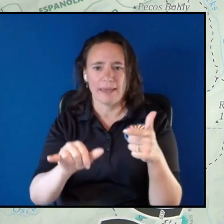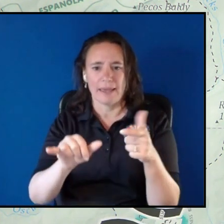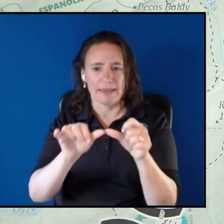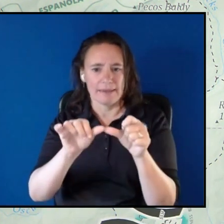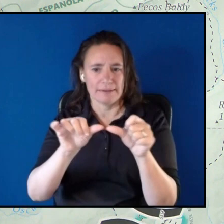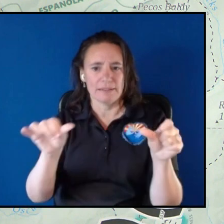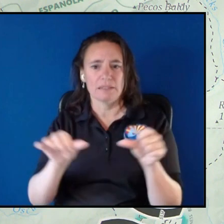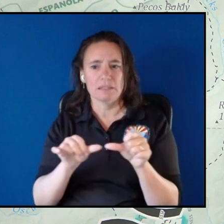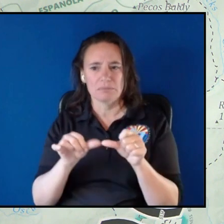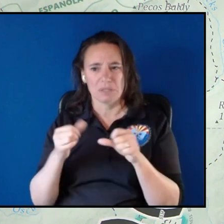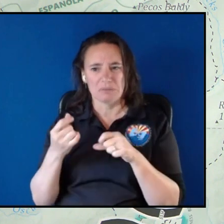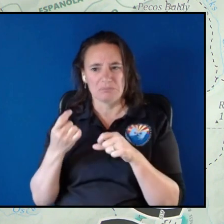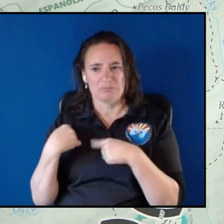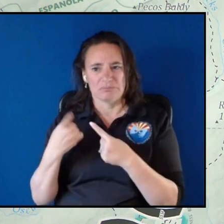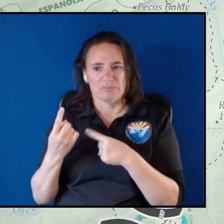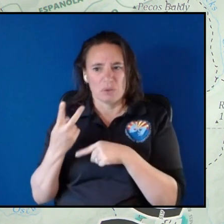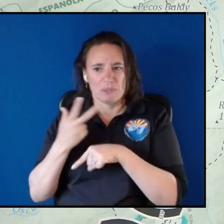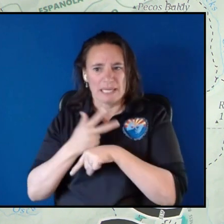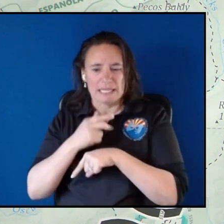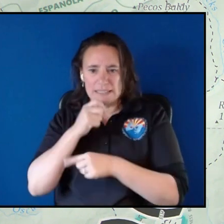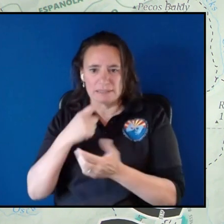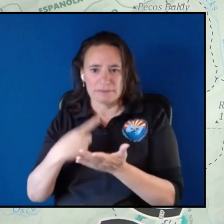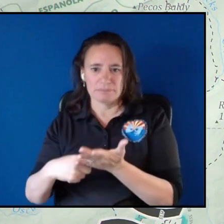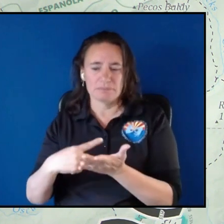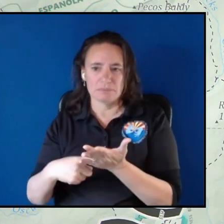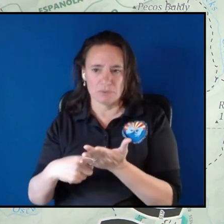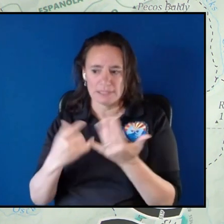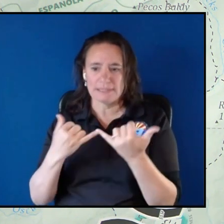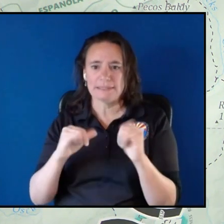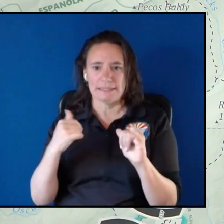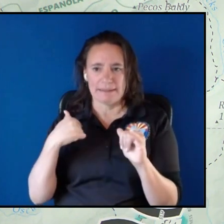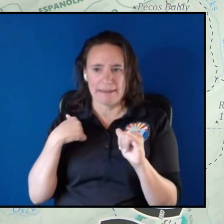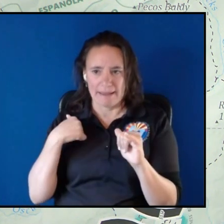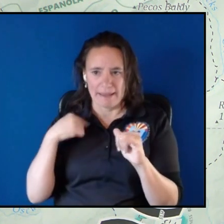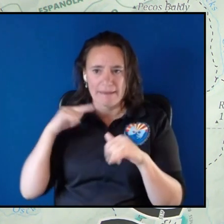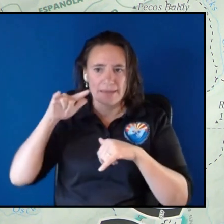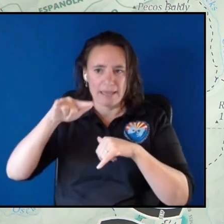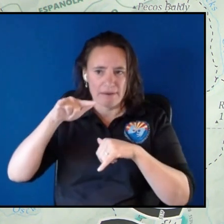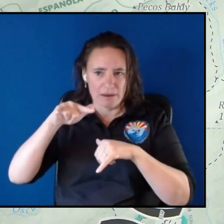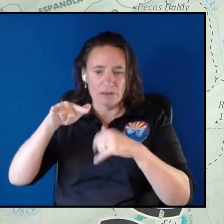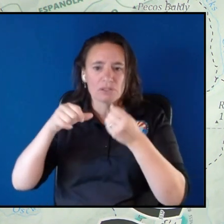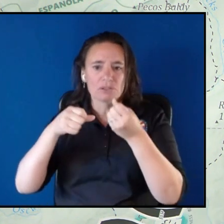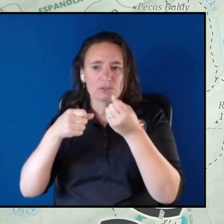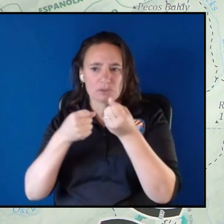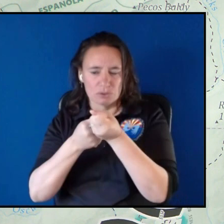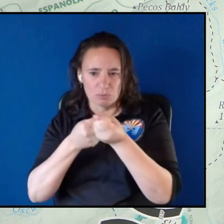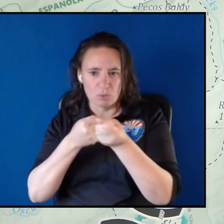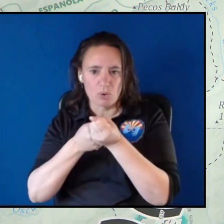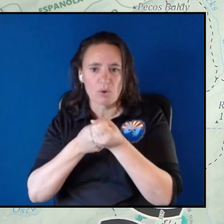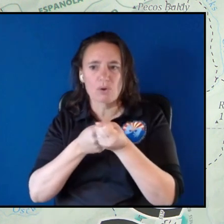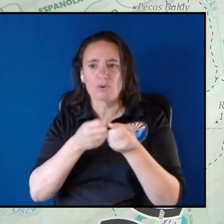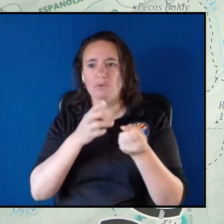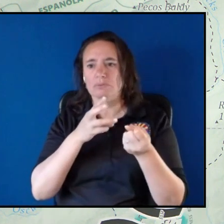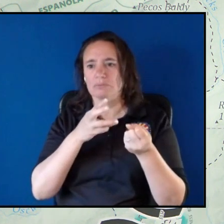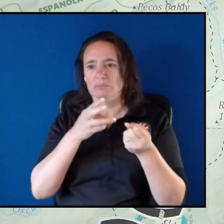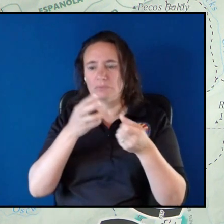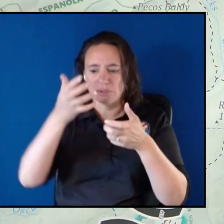but we do continue to have aerial support up in those areas dropping on that active fires edge, when we can do that,